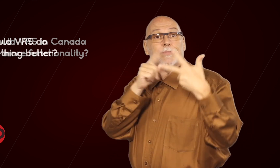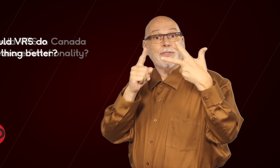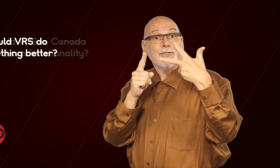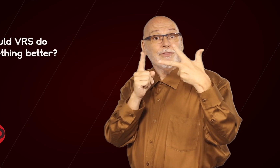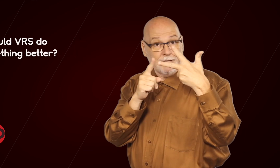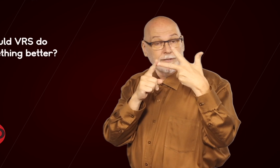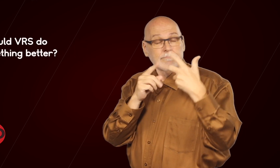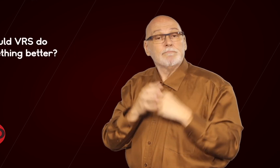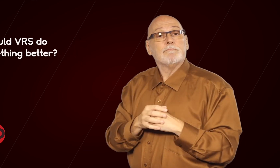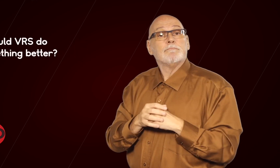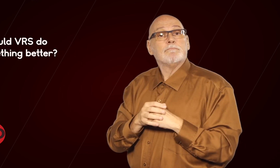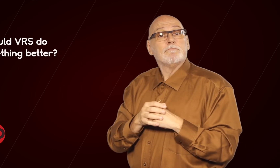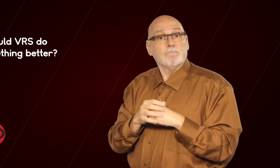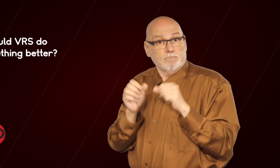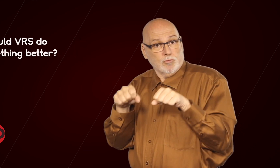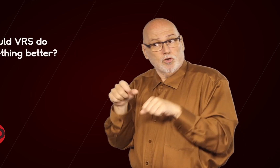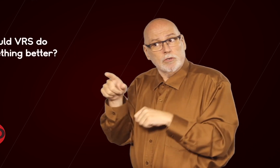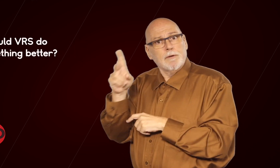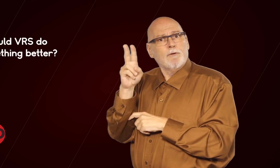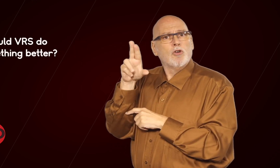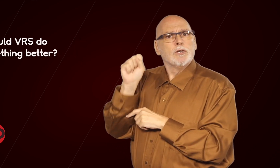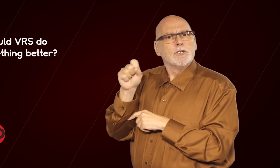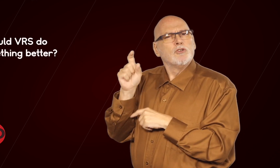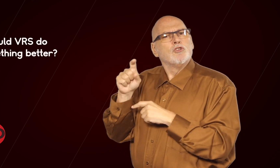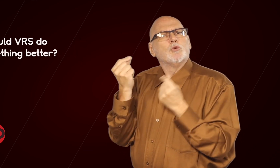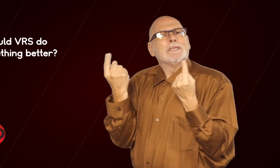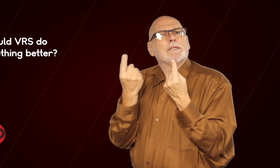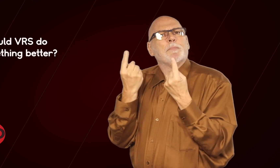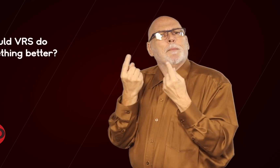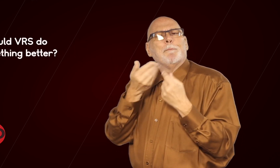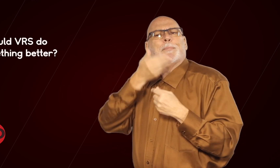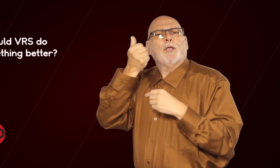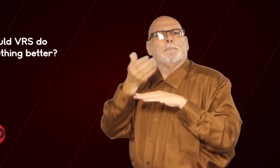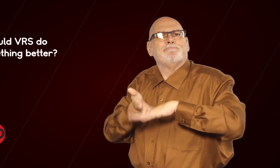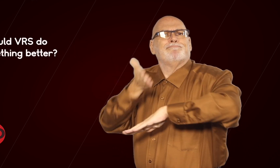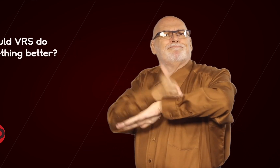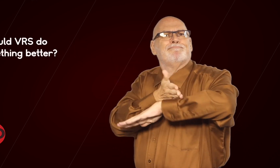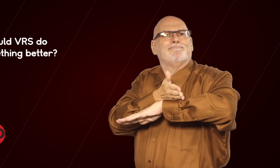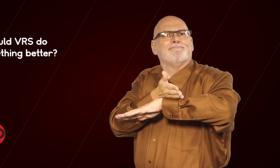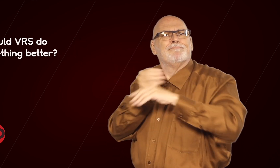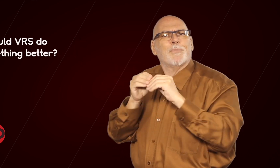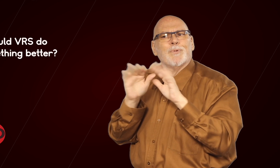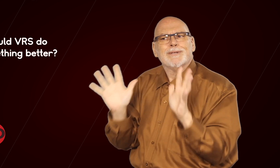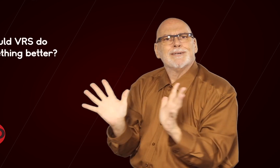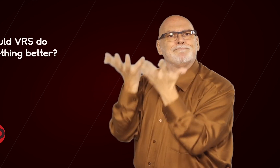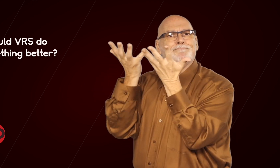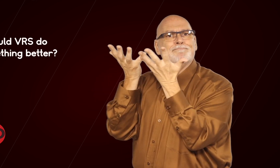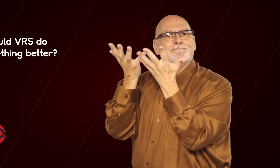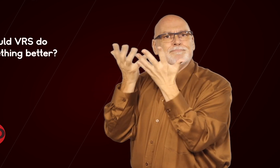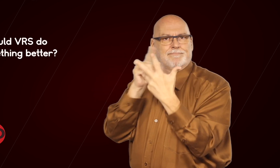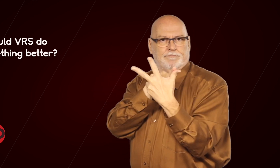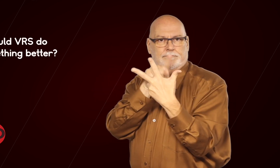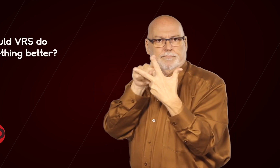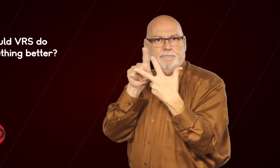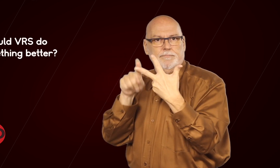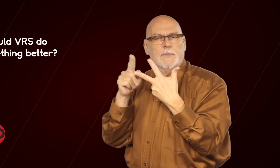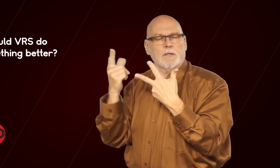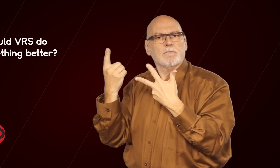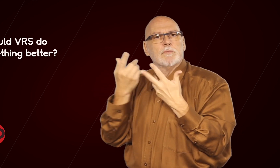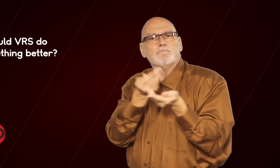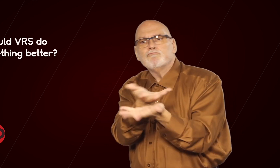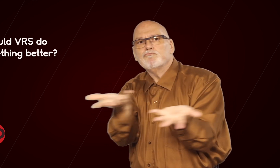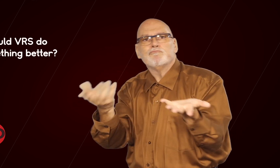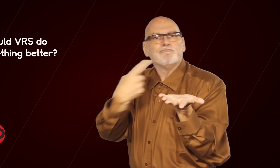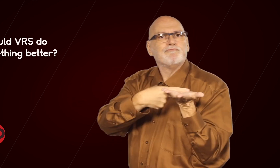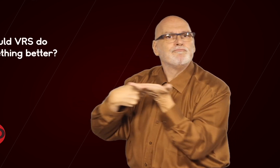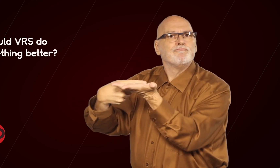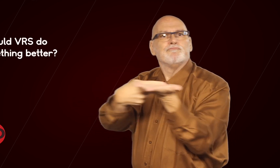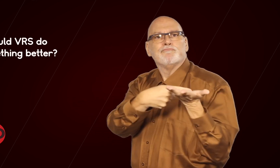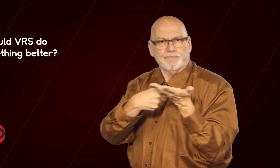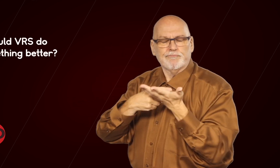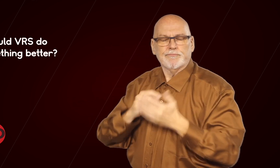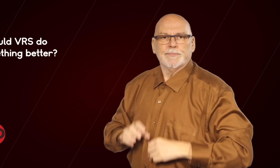* Could VRS do something better?